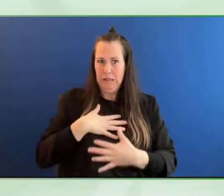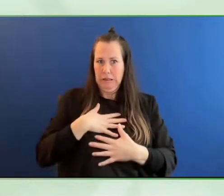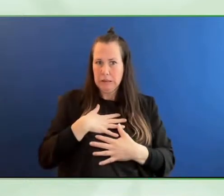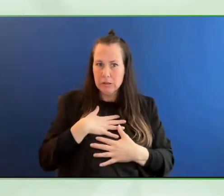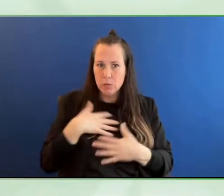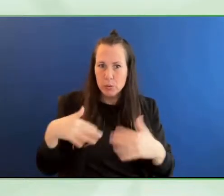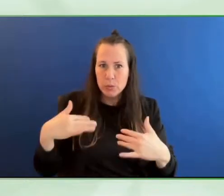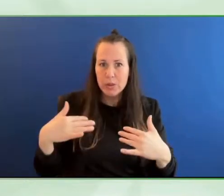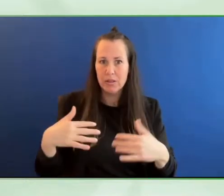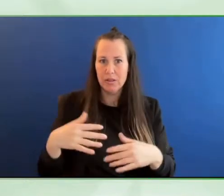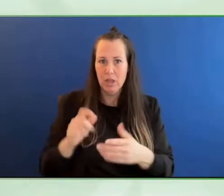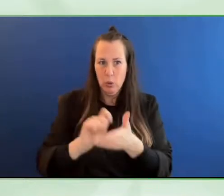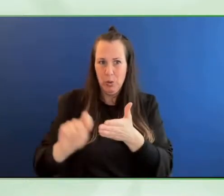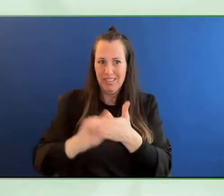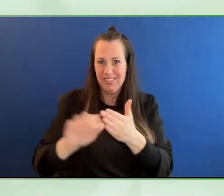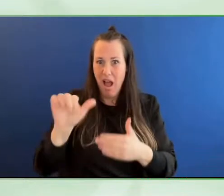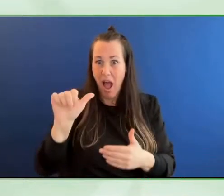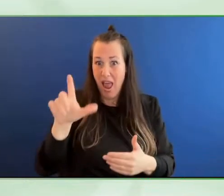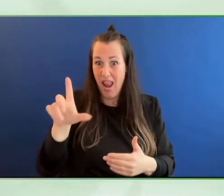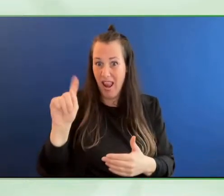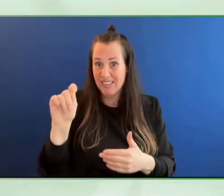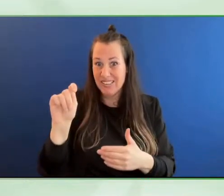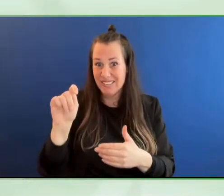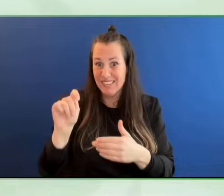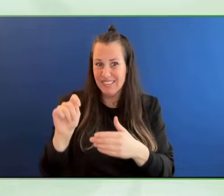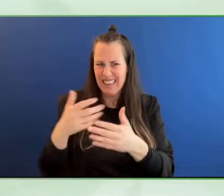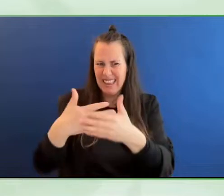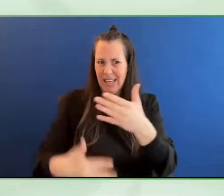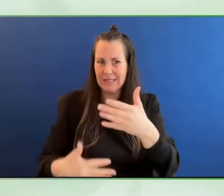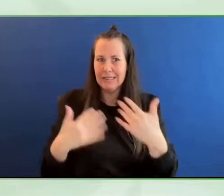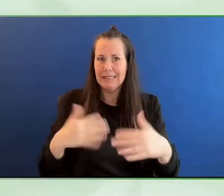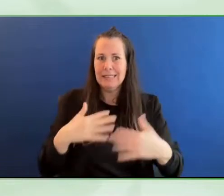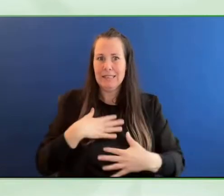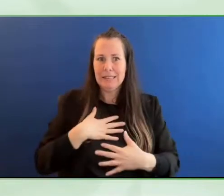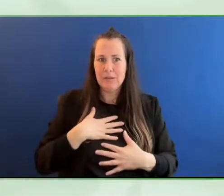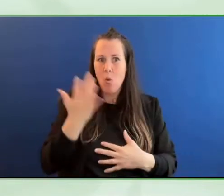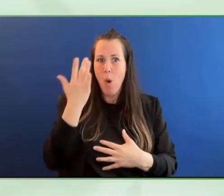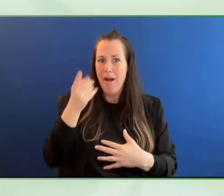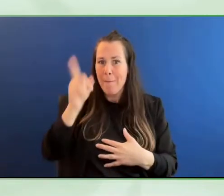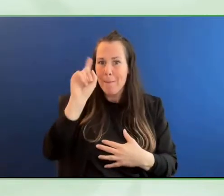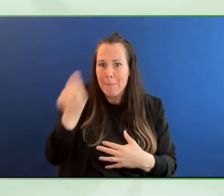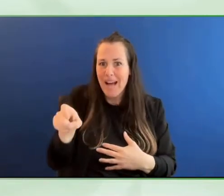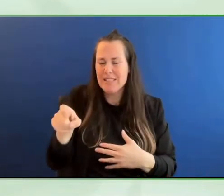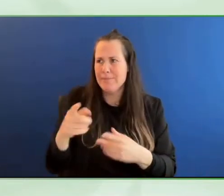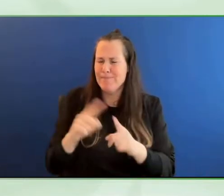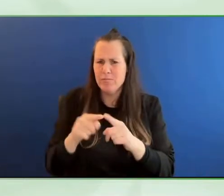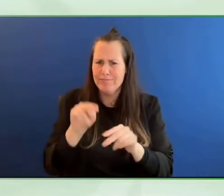I think a good writer of alt text is an empathetic writer, someone